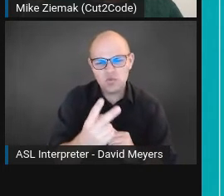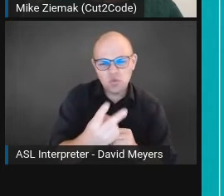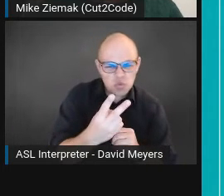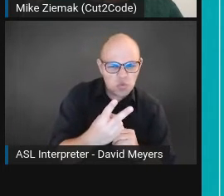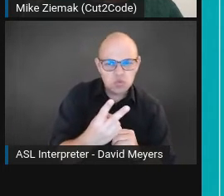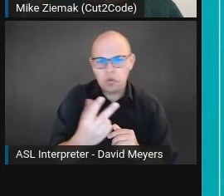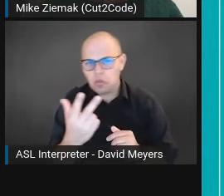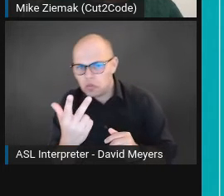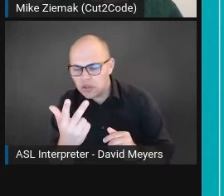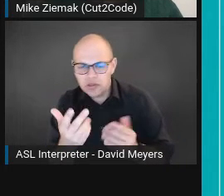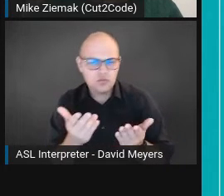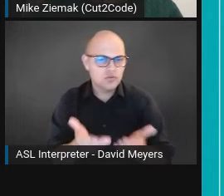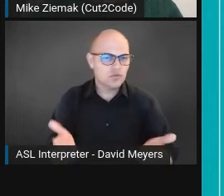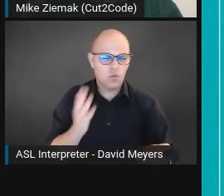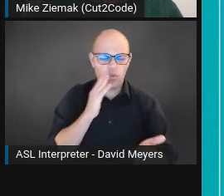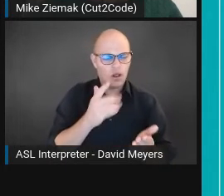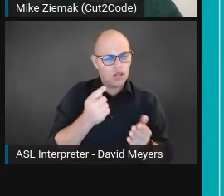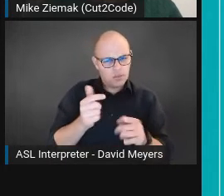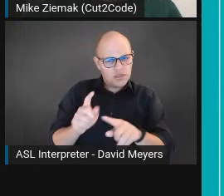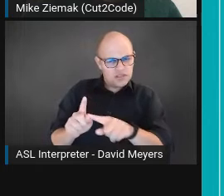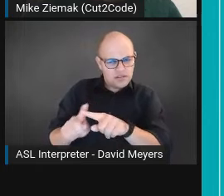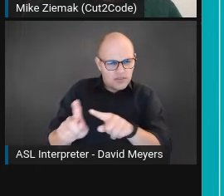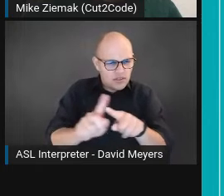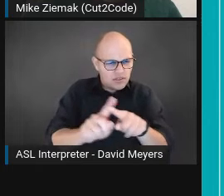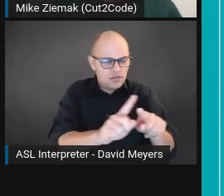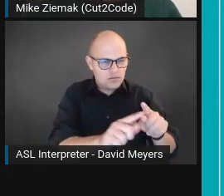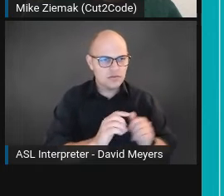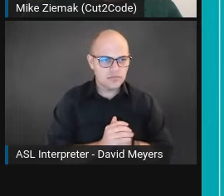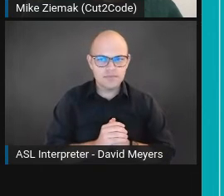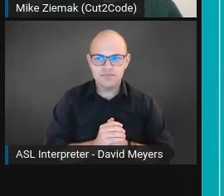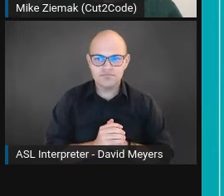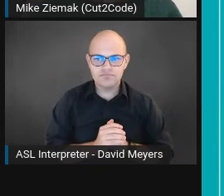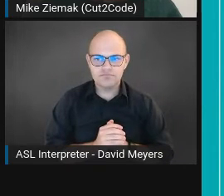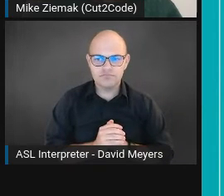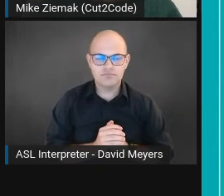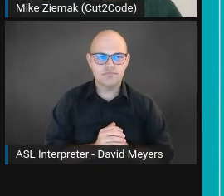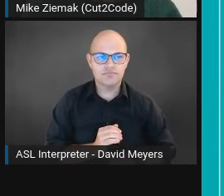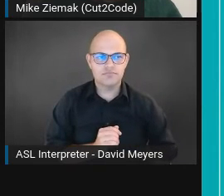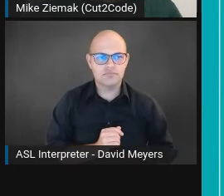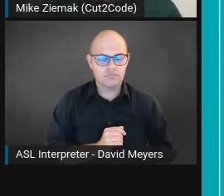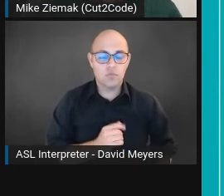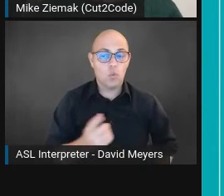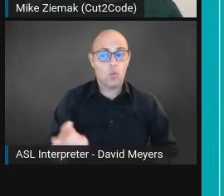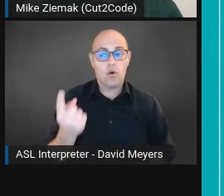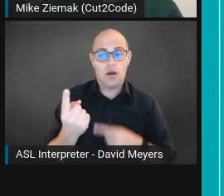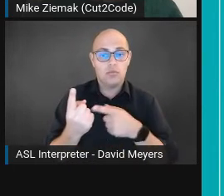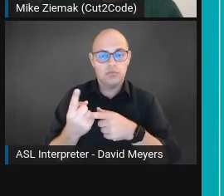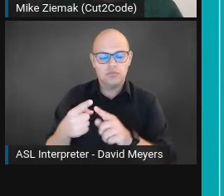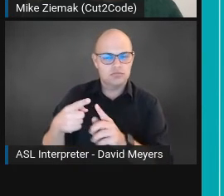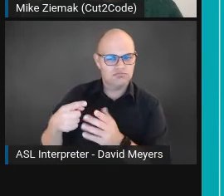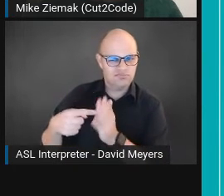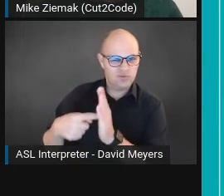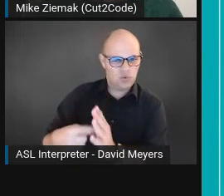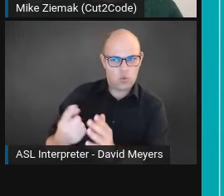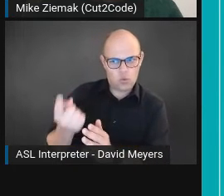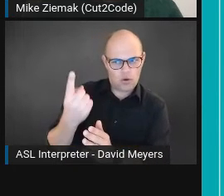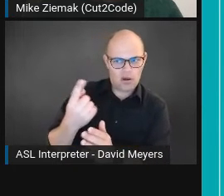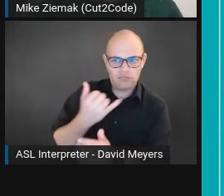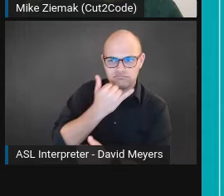as they will be slightly different. One tool might pinpoint a specific error and another one might just completely ignore.